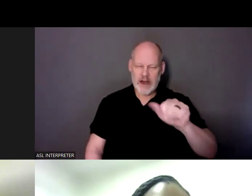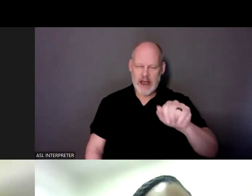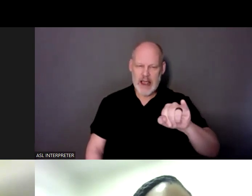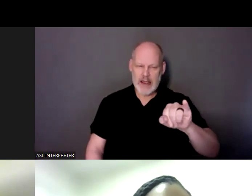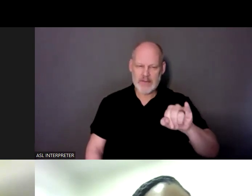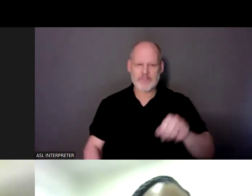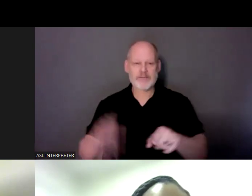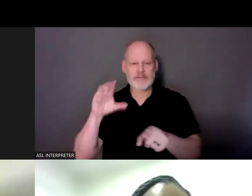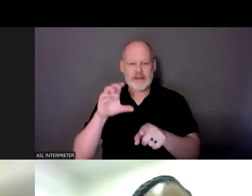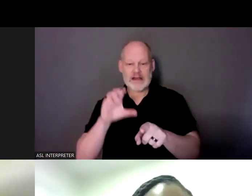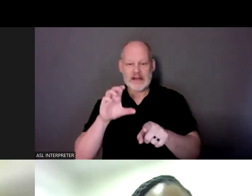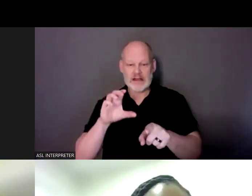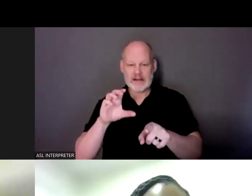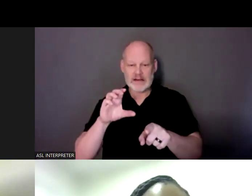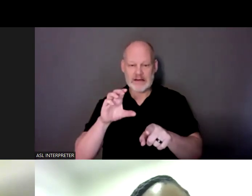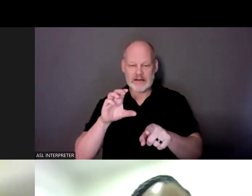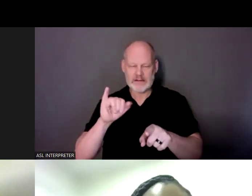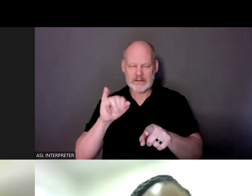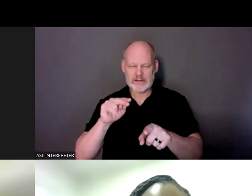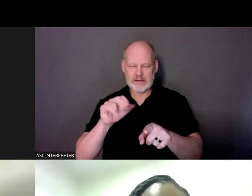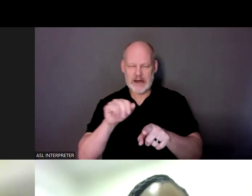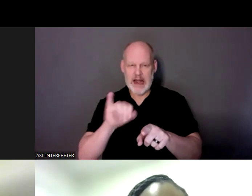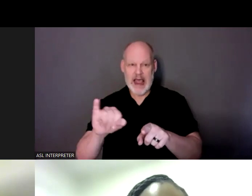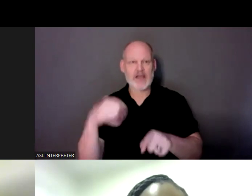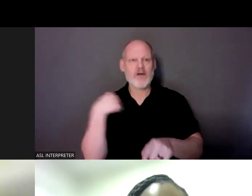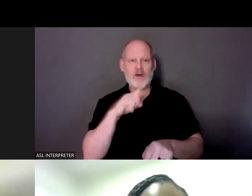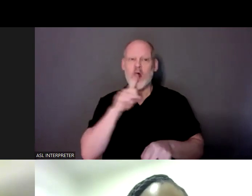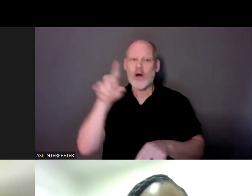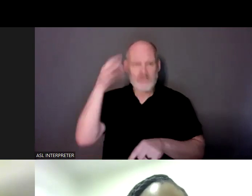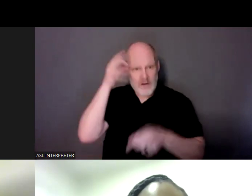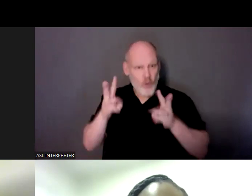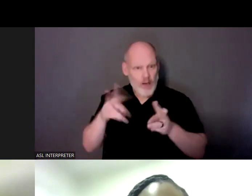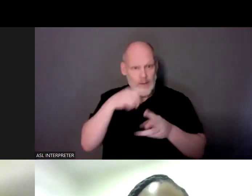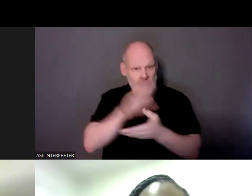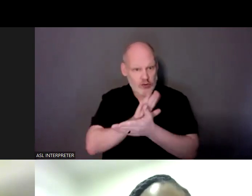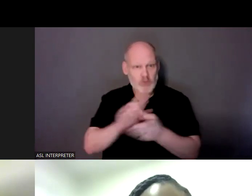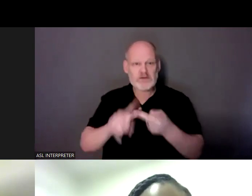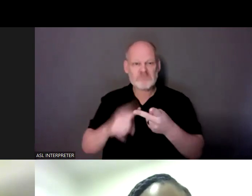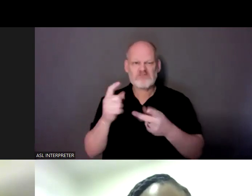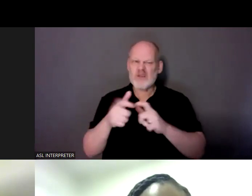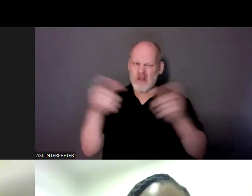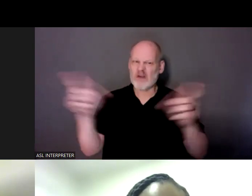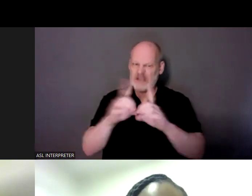we're Federal Way Public Schools. It is a larger District here in the state with 22,000 Scholars,